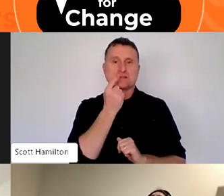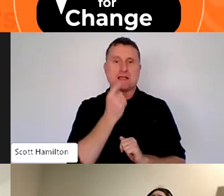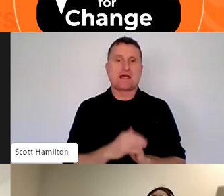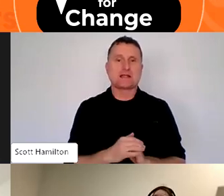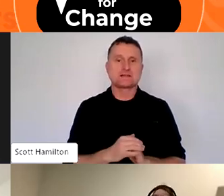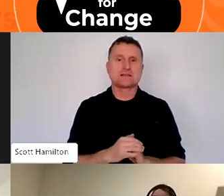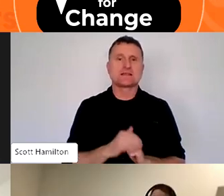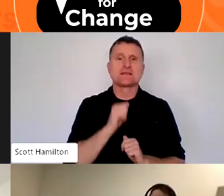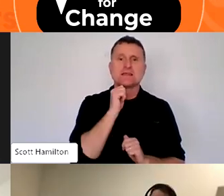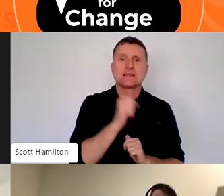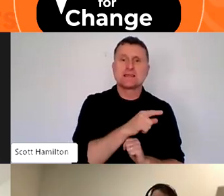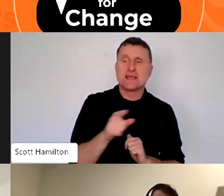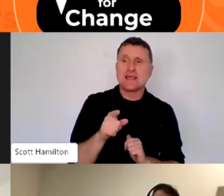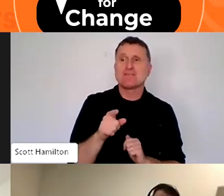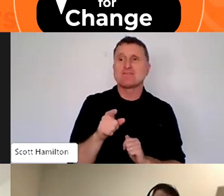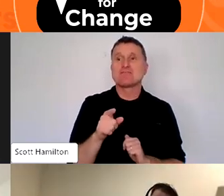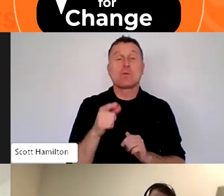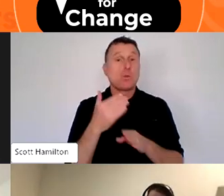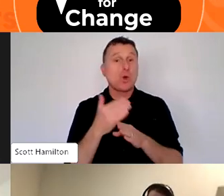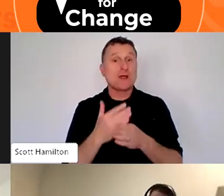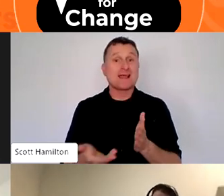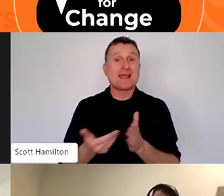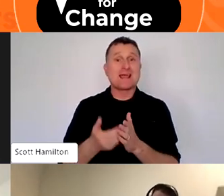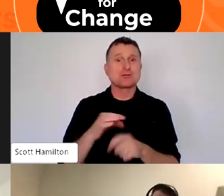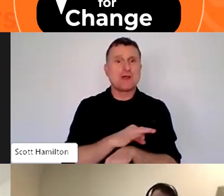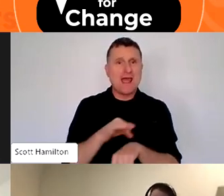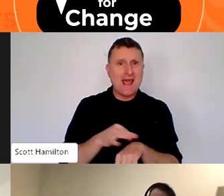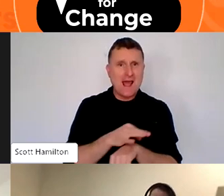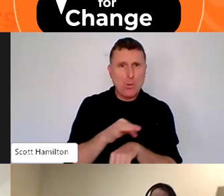hours for the early childhood centre during the day, it supports a more